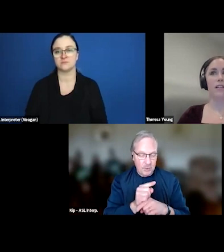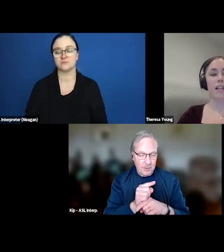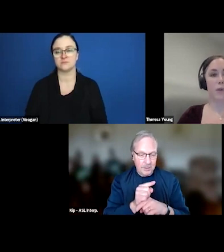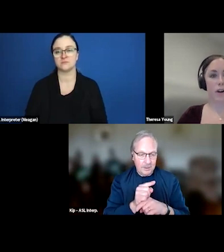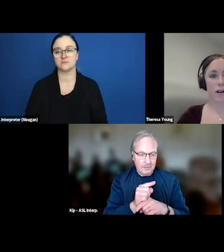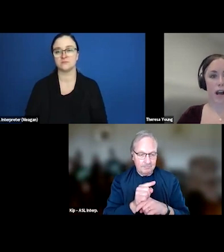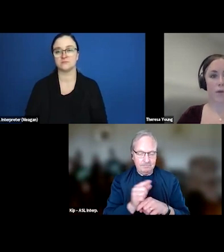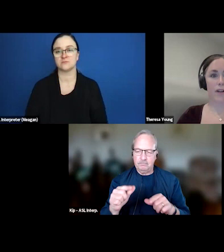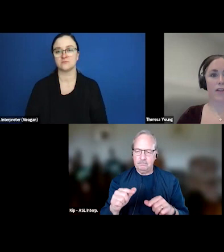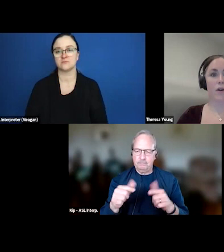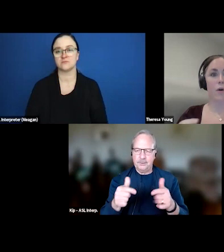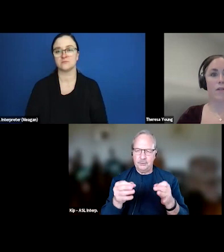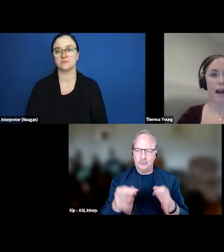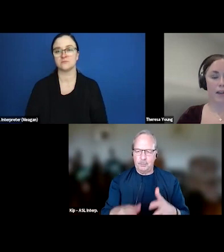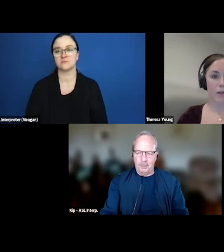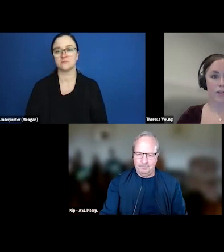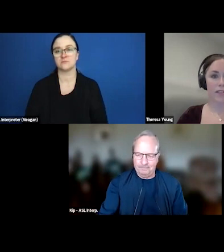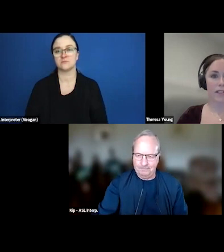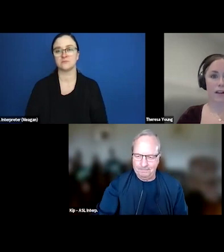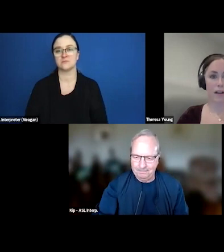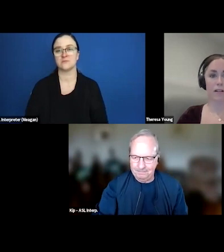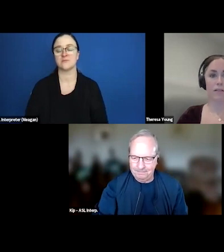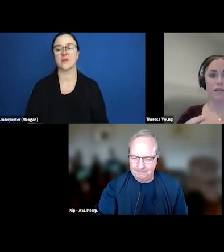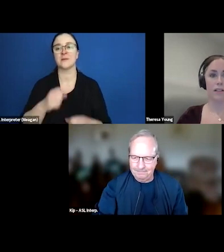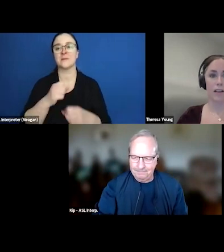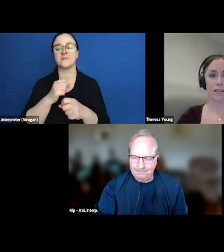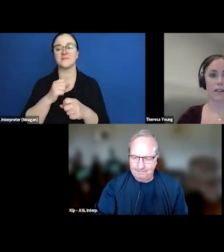assess whether or not we're bringing the core values Maseta discussed,